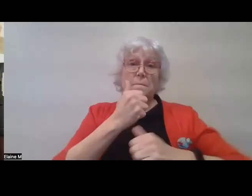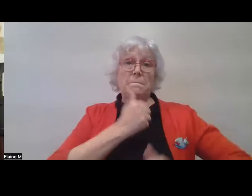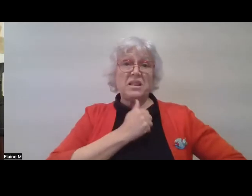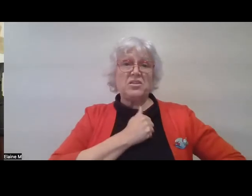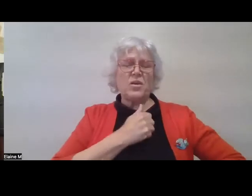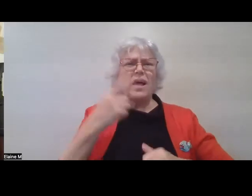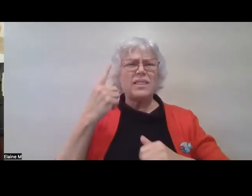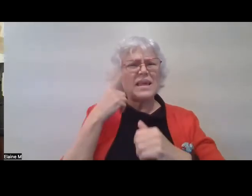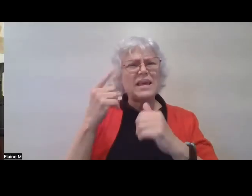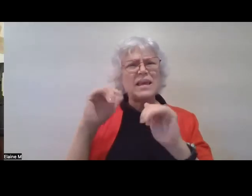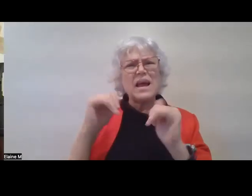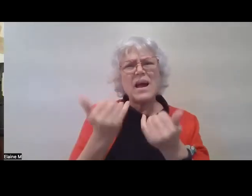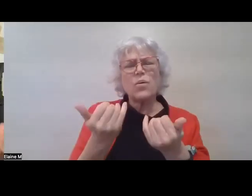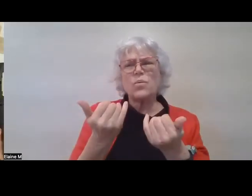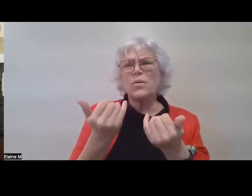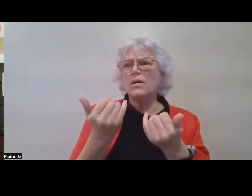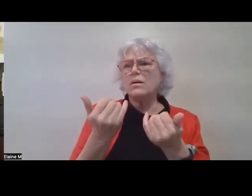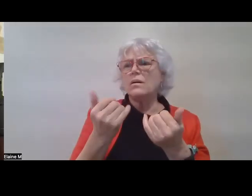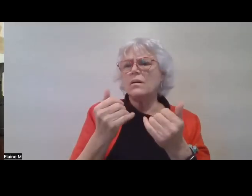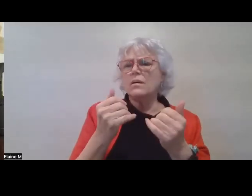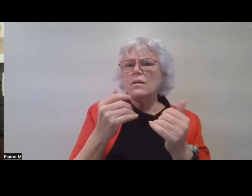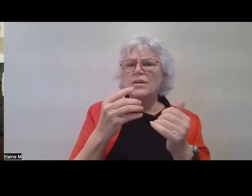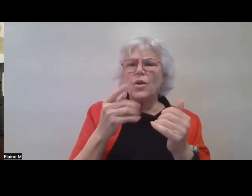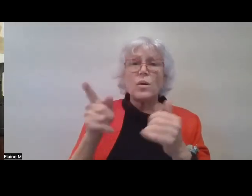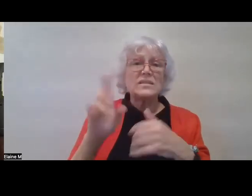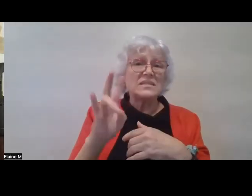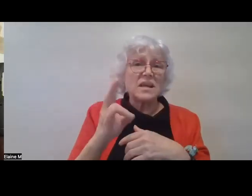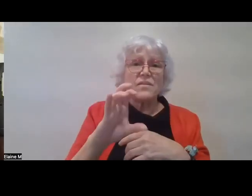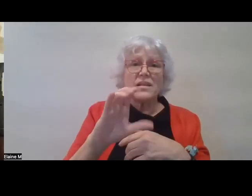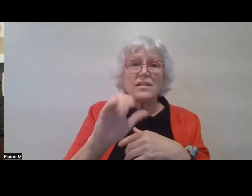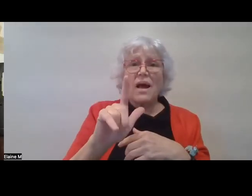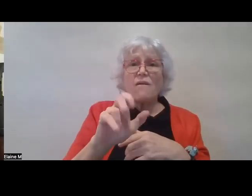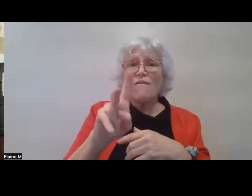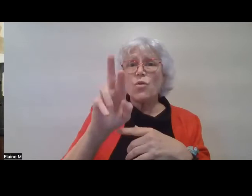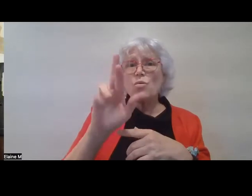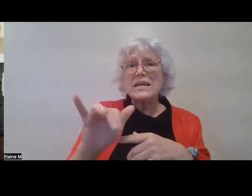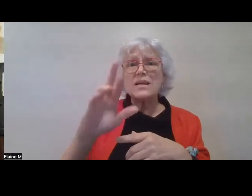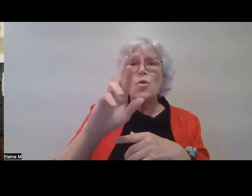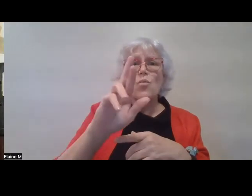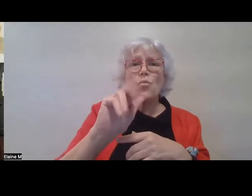it has used us up, whether it's the Seventh Cavalry, the radioactive exposure of pollution or